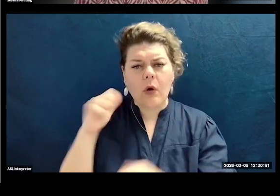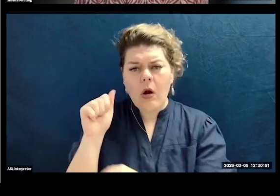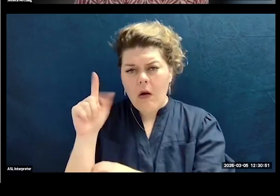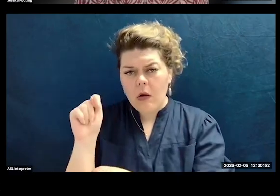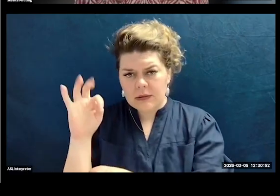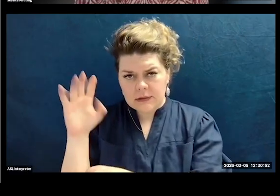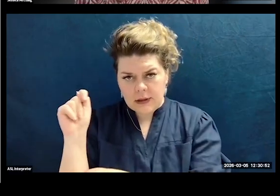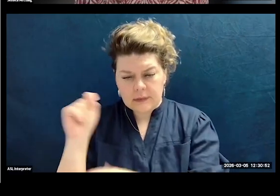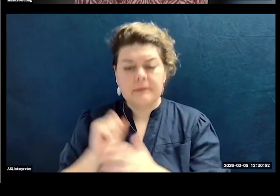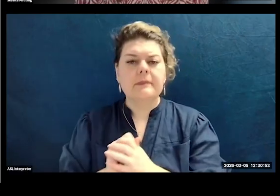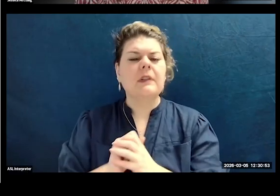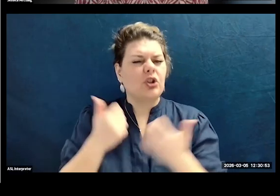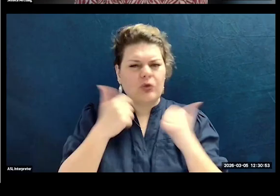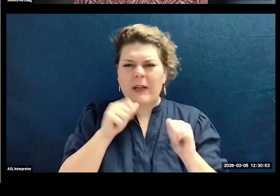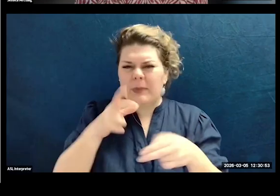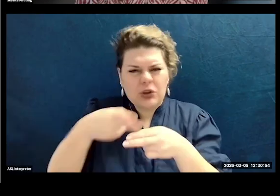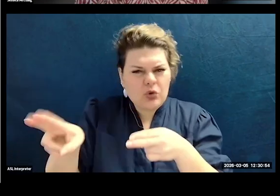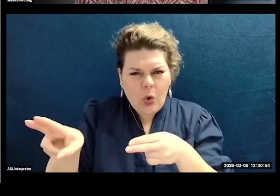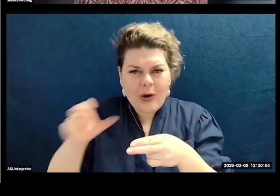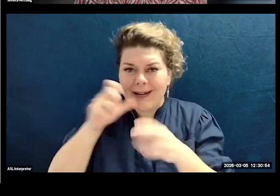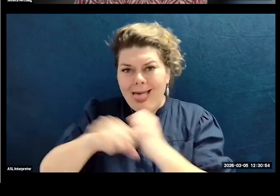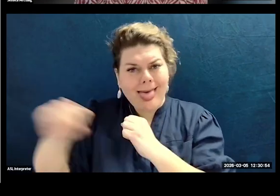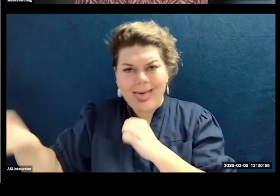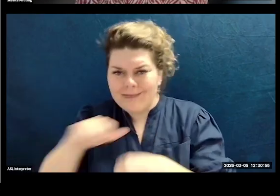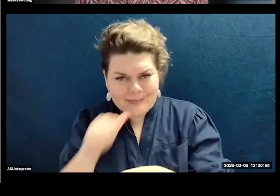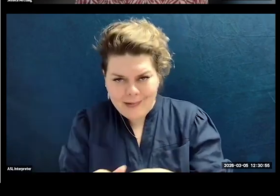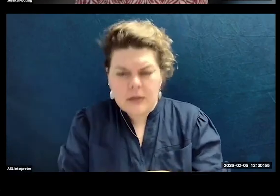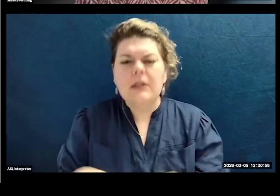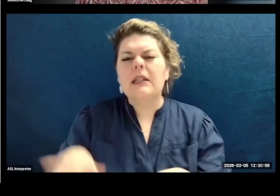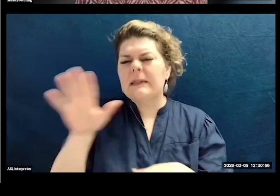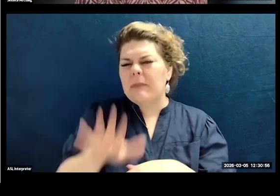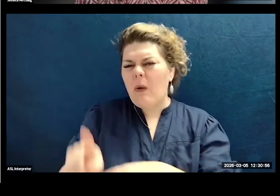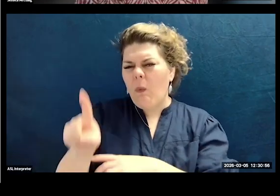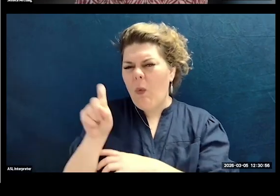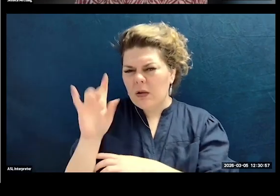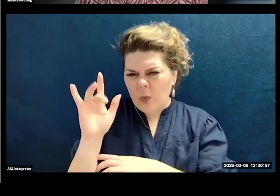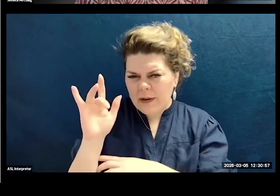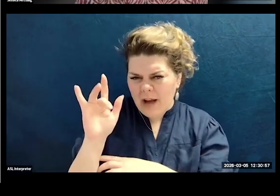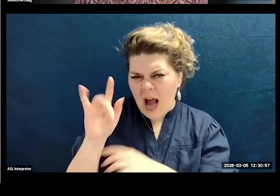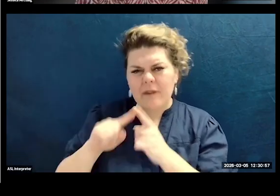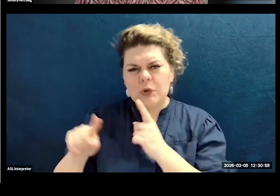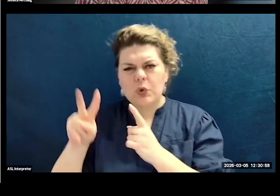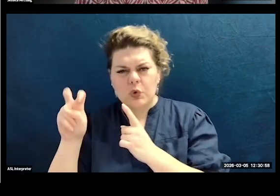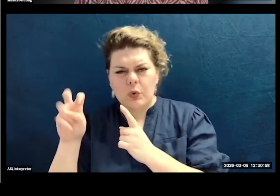Try to keep it concise. A rule of thumb is about 125 to 250 characters.